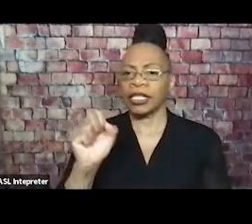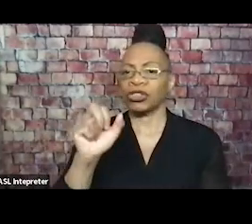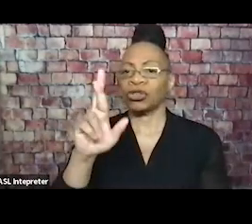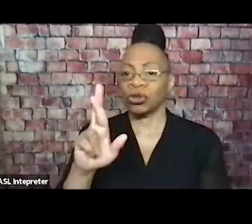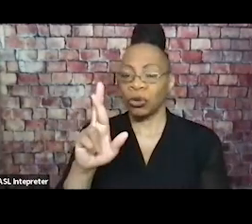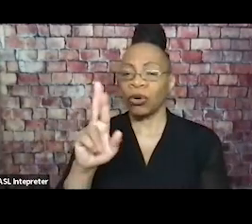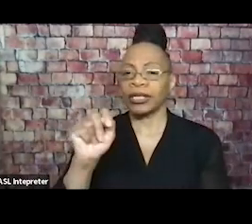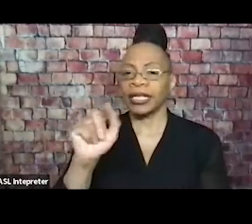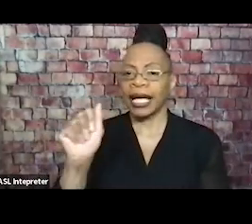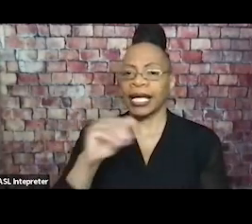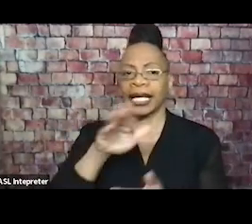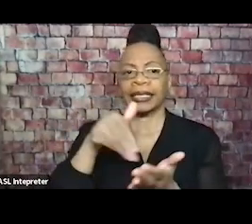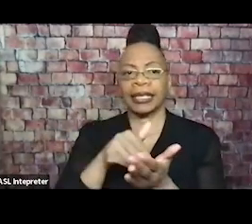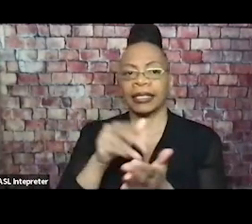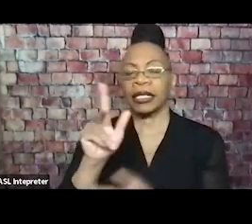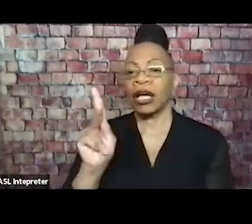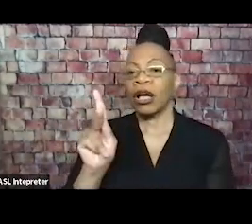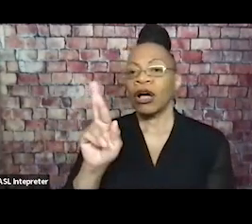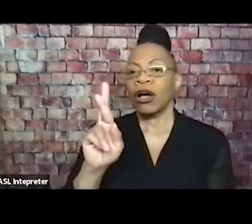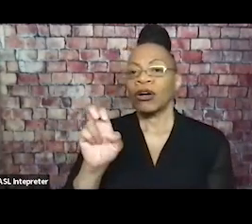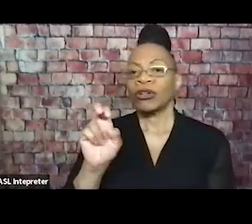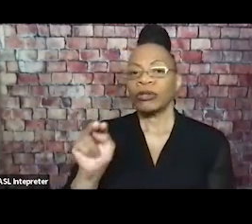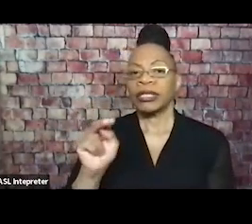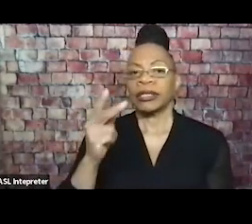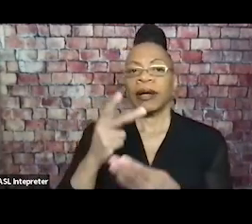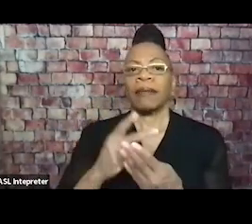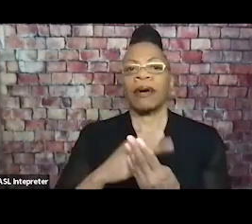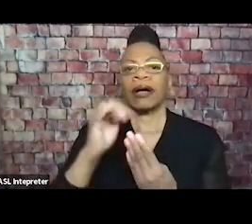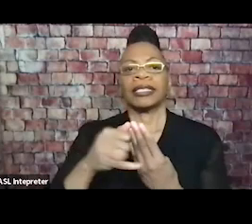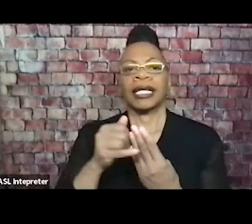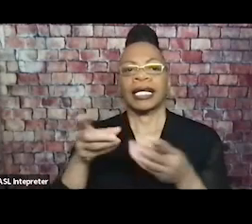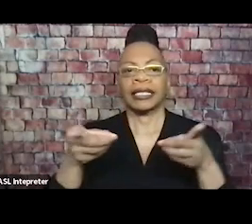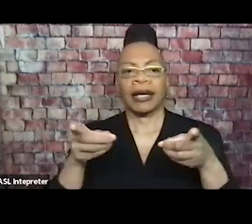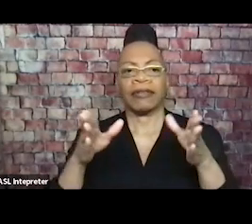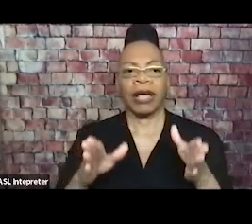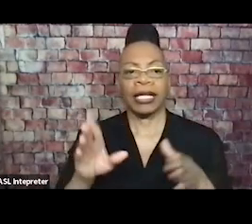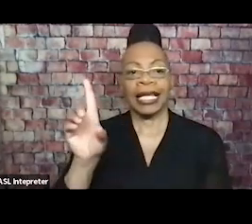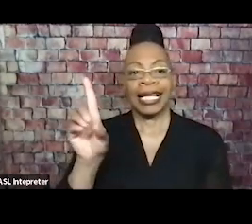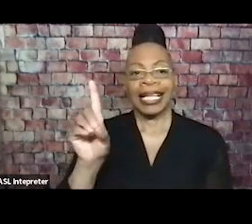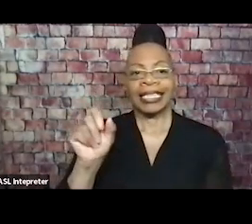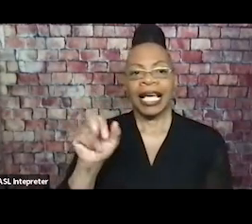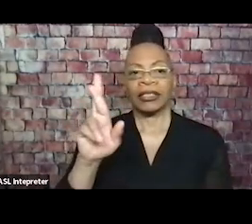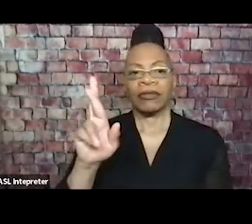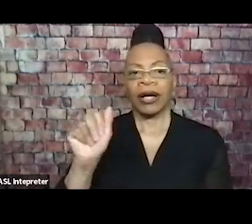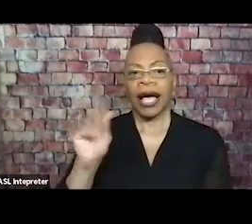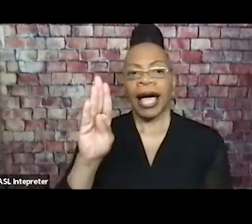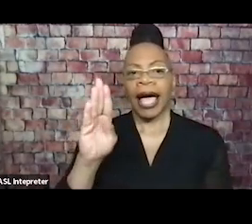So we have Kristin, our project director, Dazara and Abby who are assistant directors, and Amanda and myself,